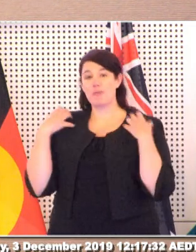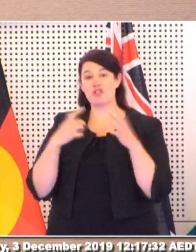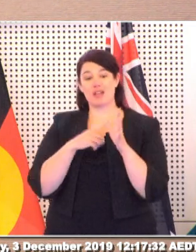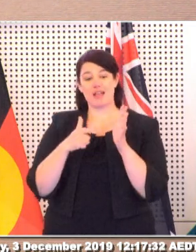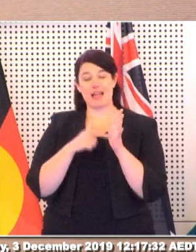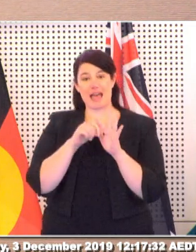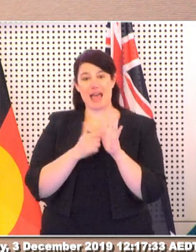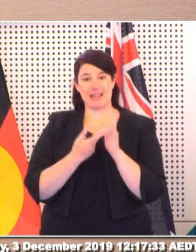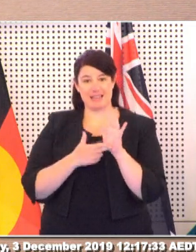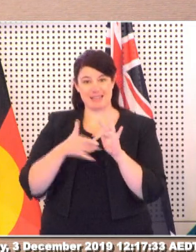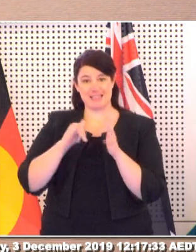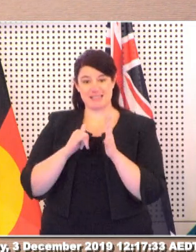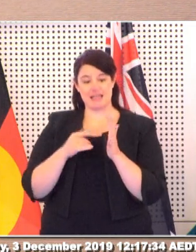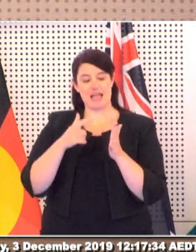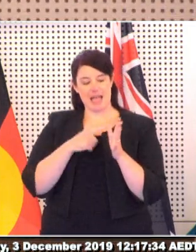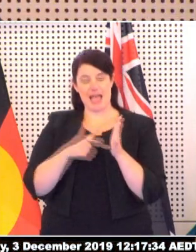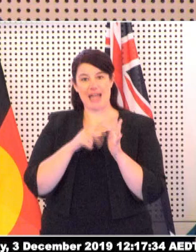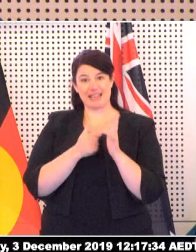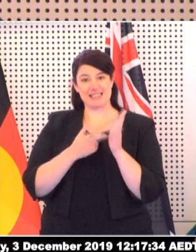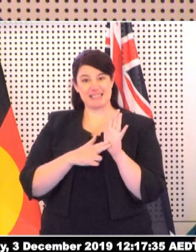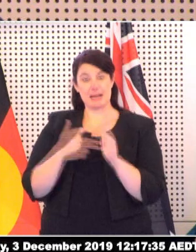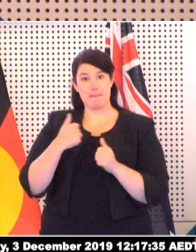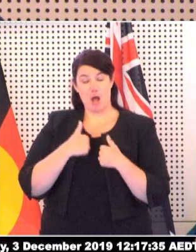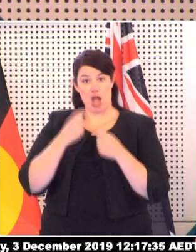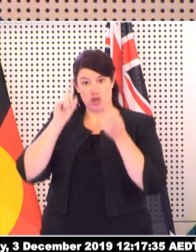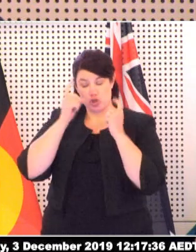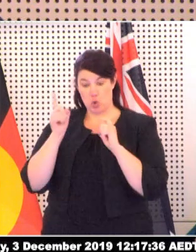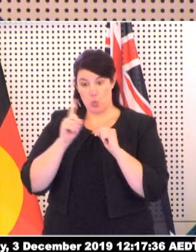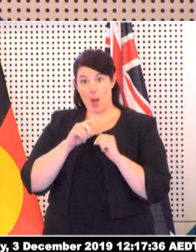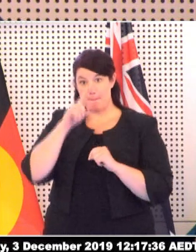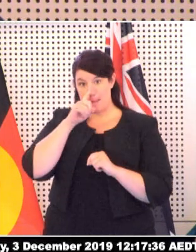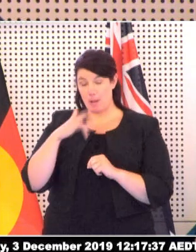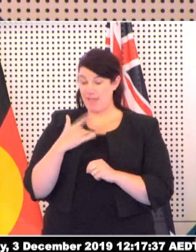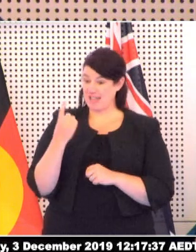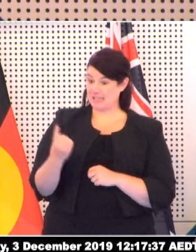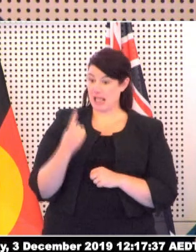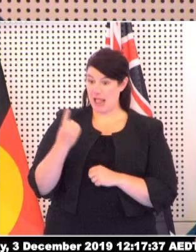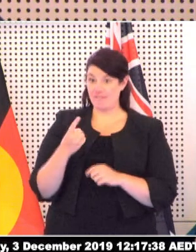themselves with carers coming in that they might be extremely vulnerable to abuse